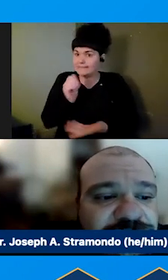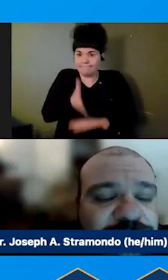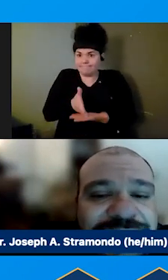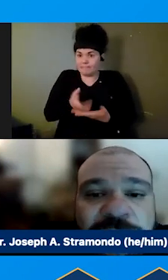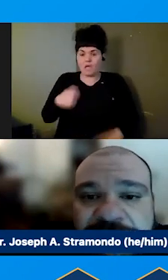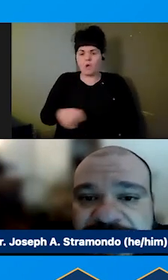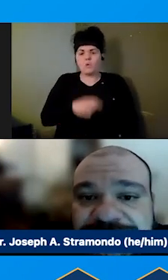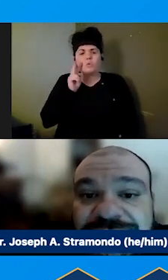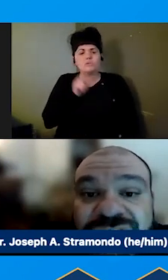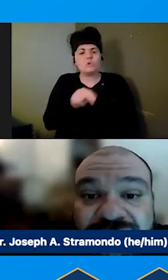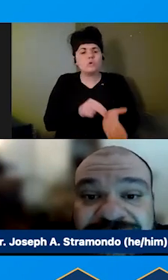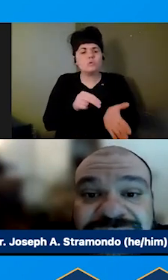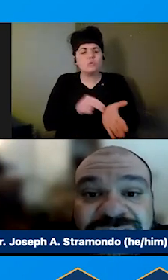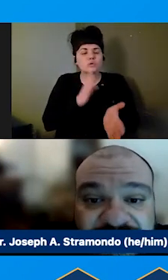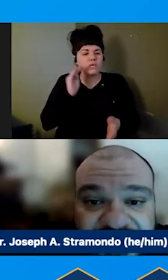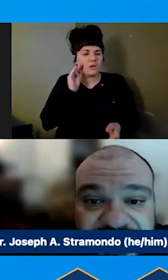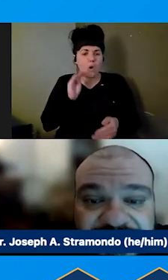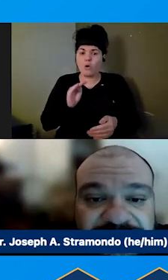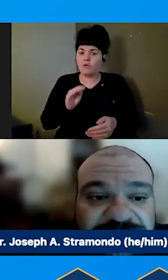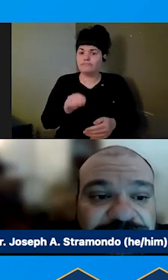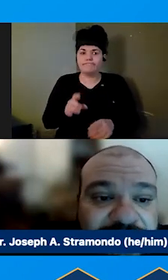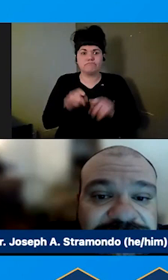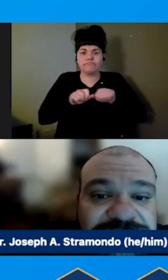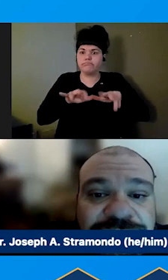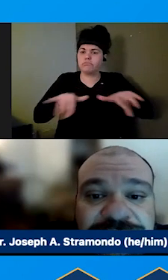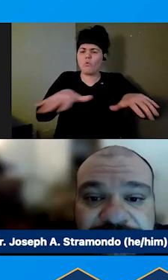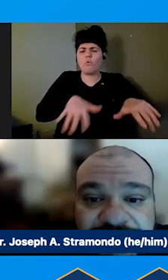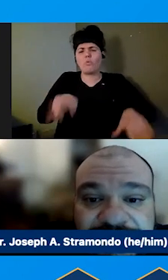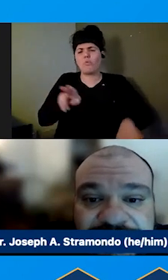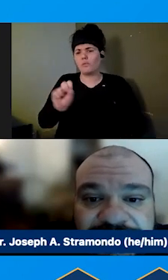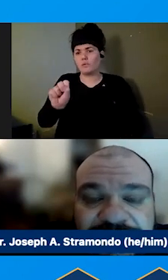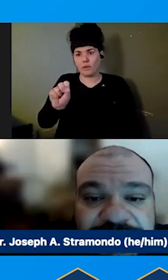nursing home outbreaks across the country throughout 2020 and